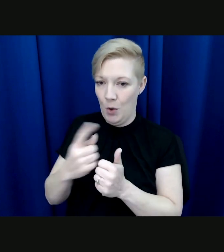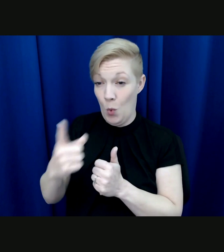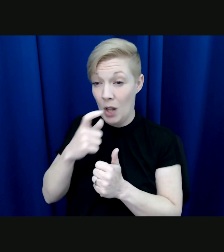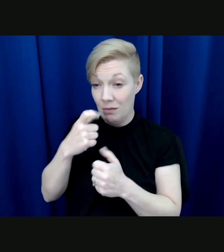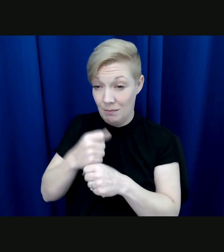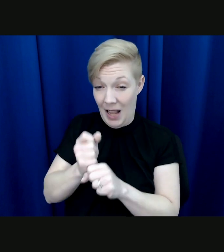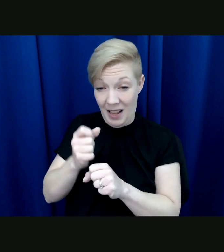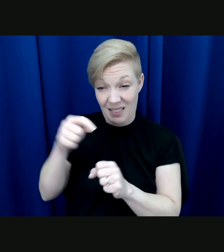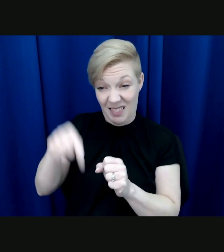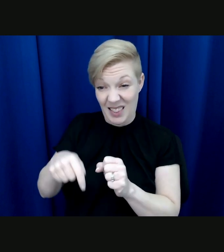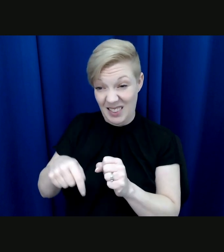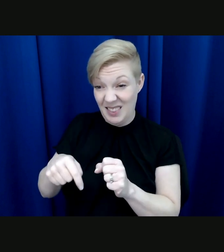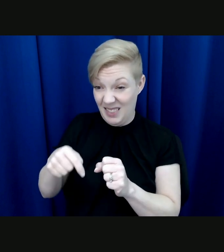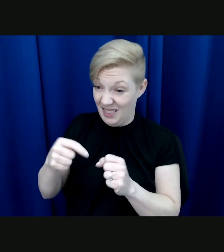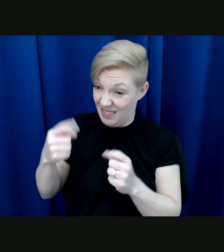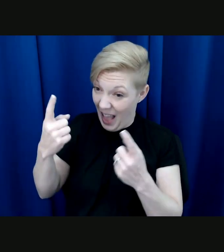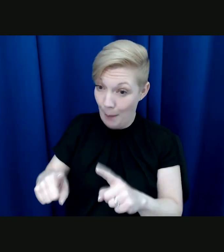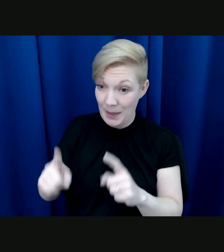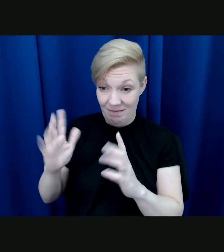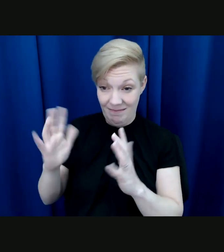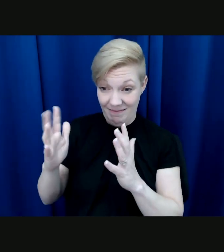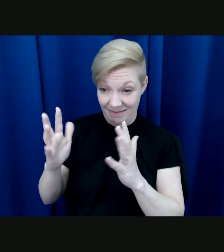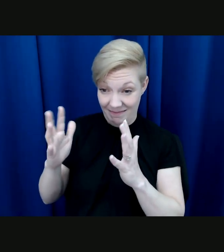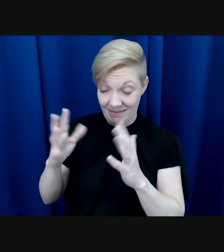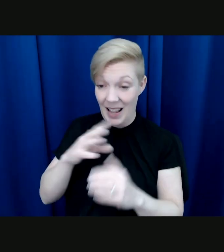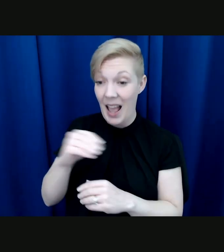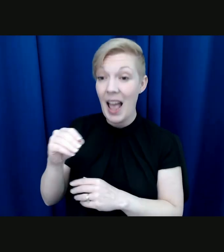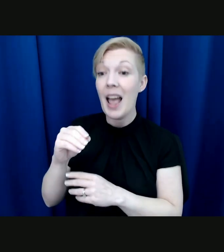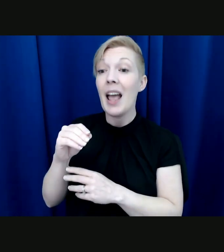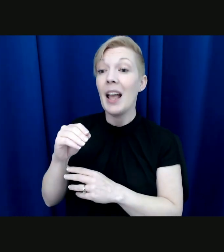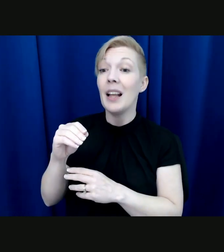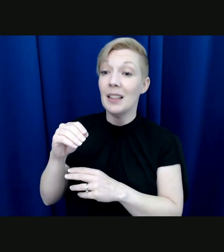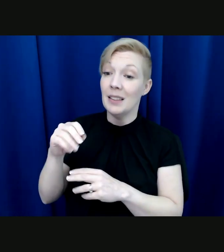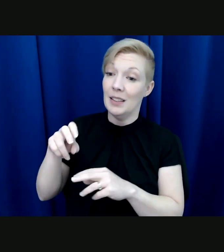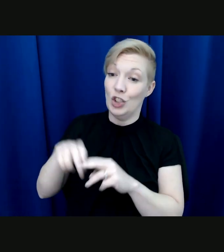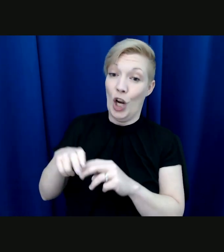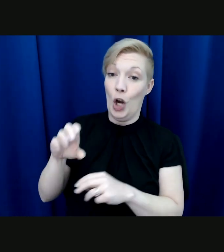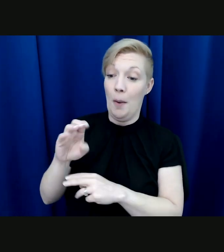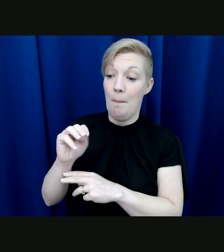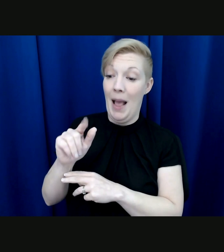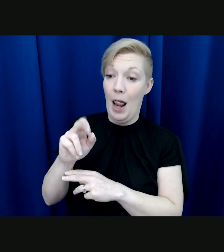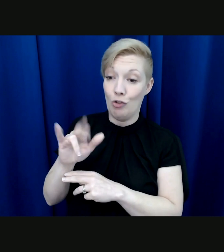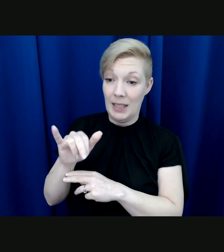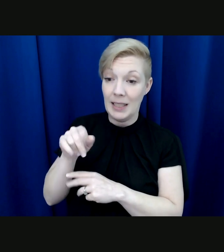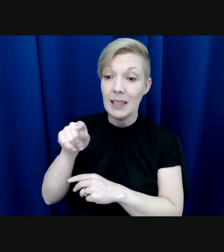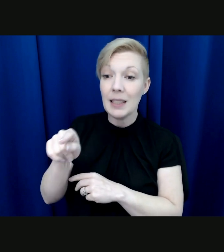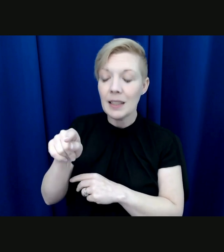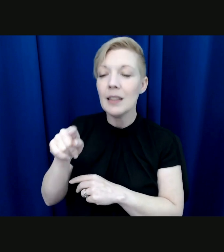I'd like to thank Chair Mallory for kicking us off and leaving our office and this critical issue in the White House.